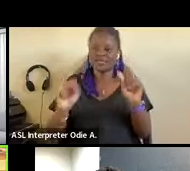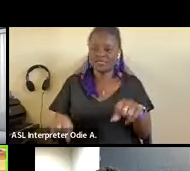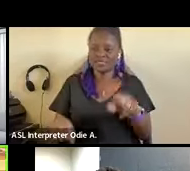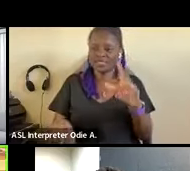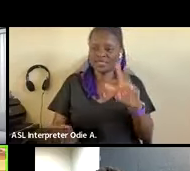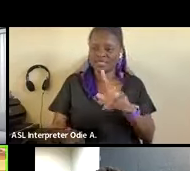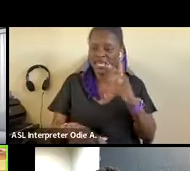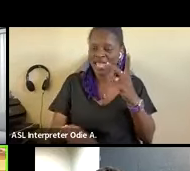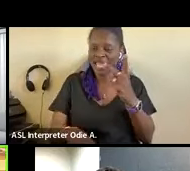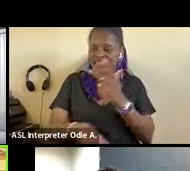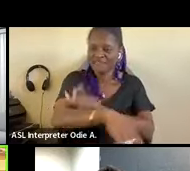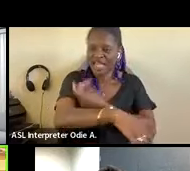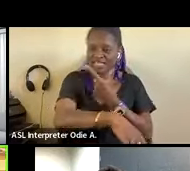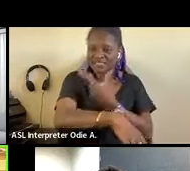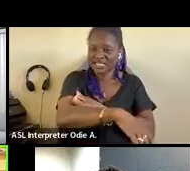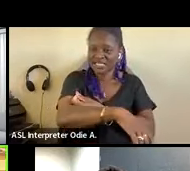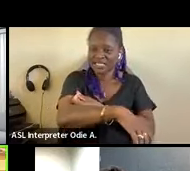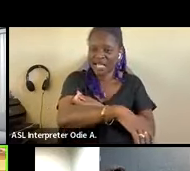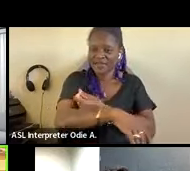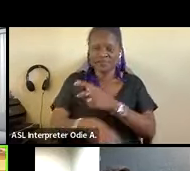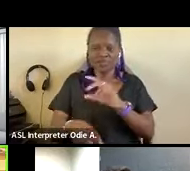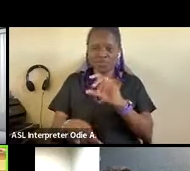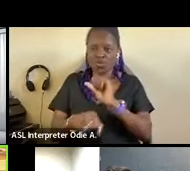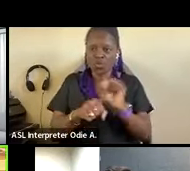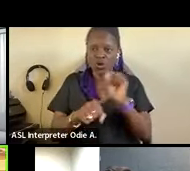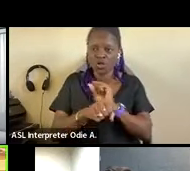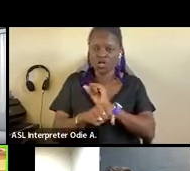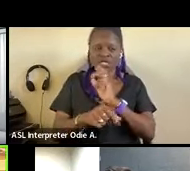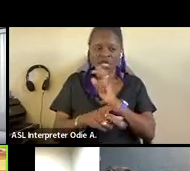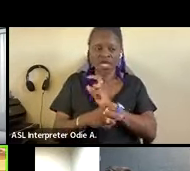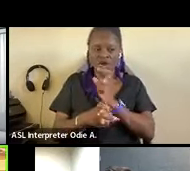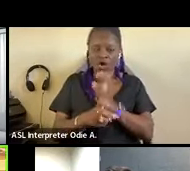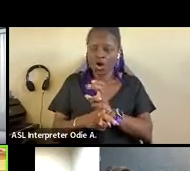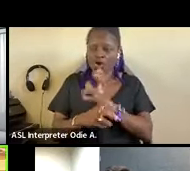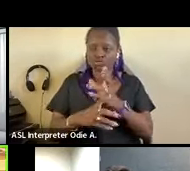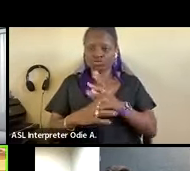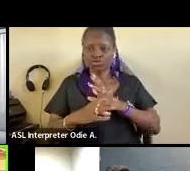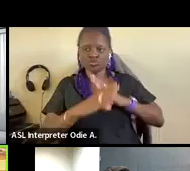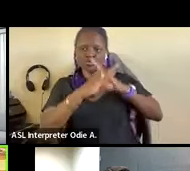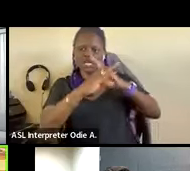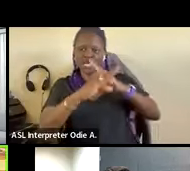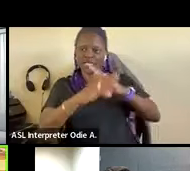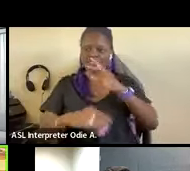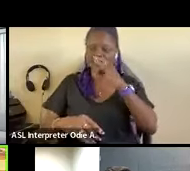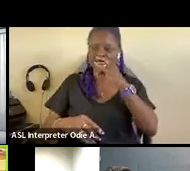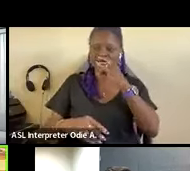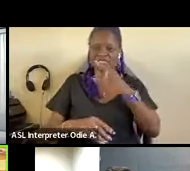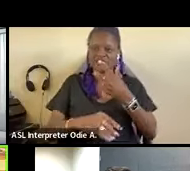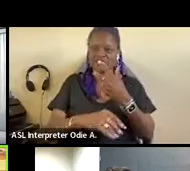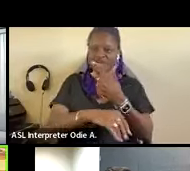hard to prevent them from getting infected with COVID for so long. The vaccine is safe and it's effective.